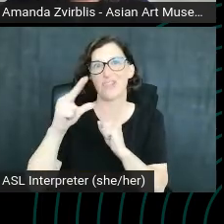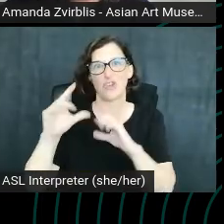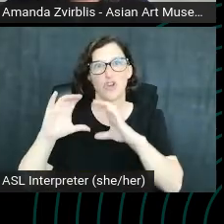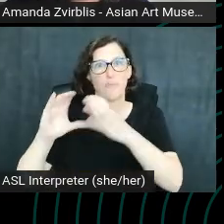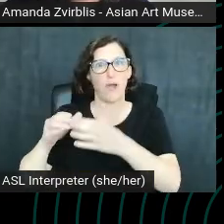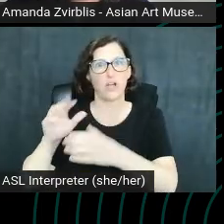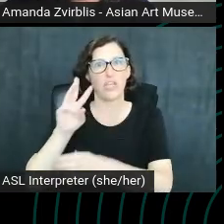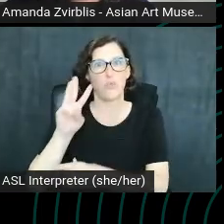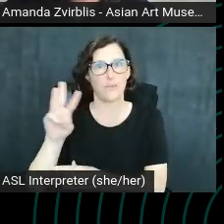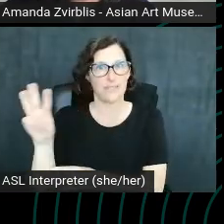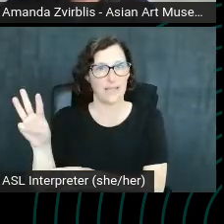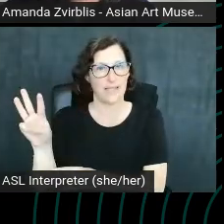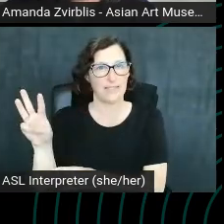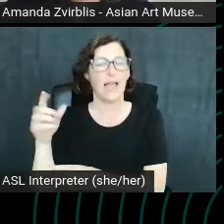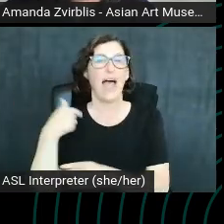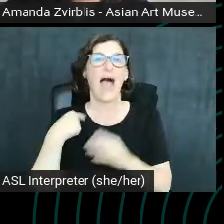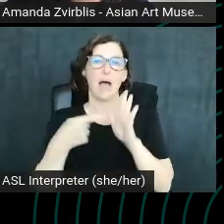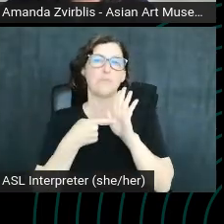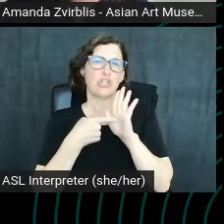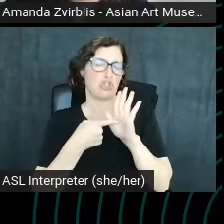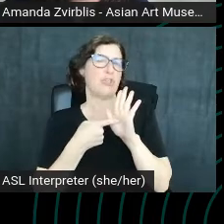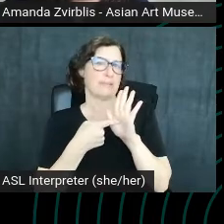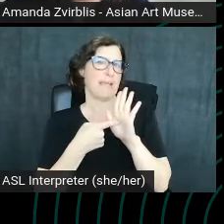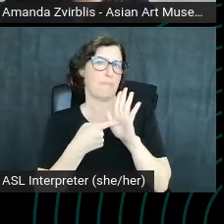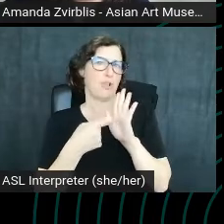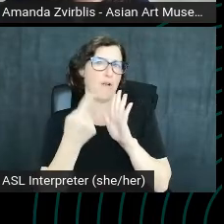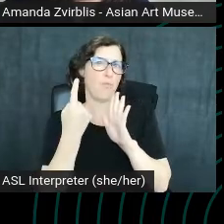And I'm going to show you an example of one of those five second ads.